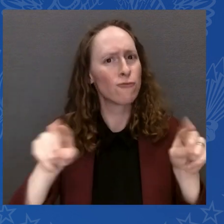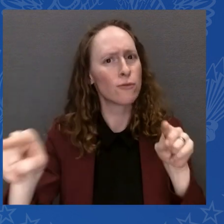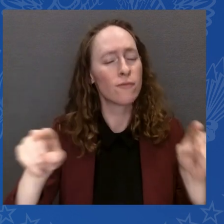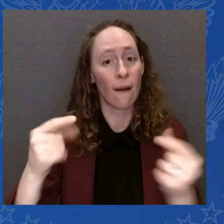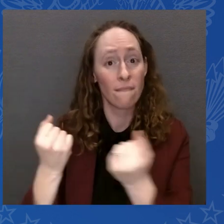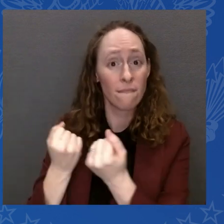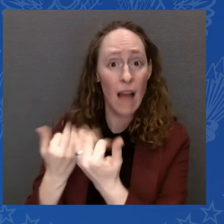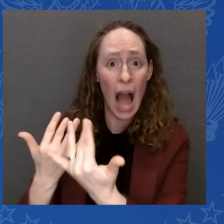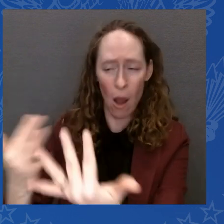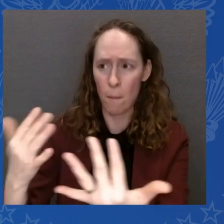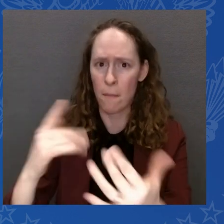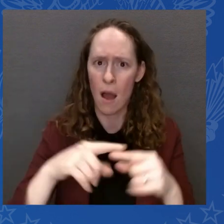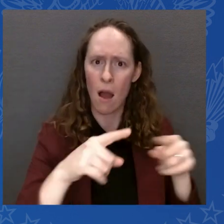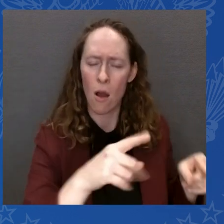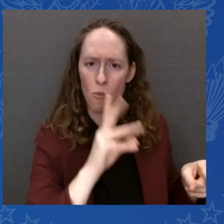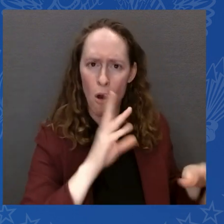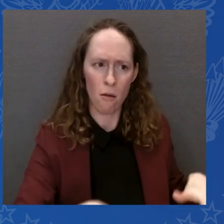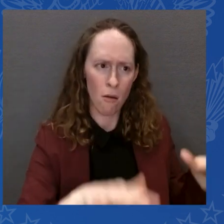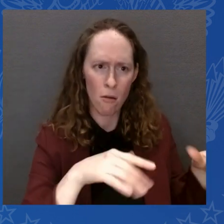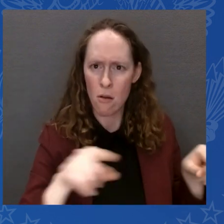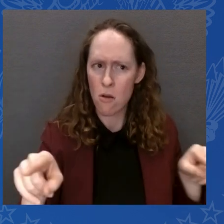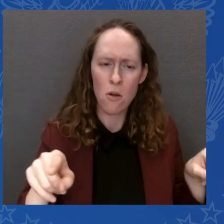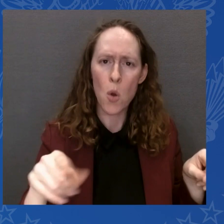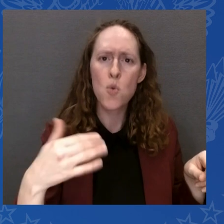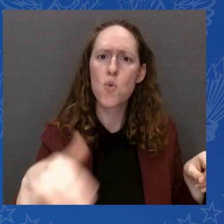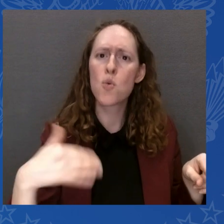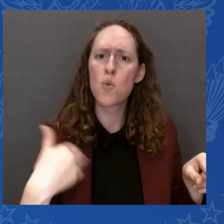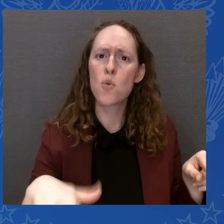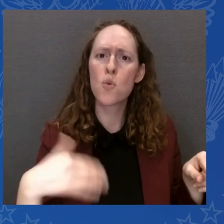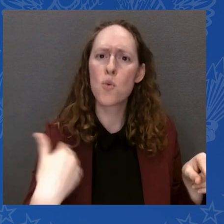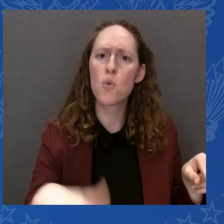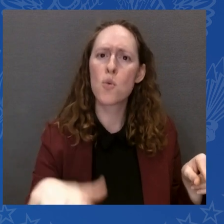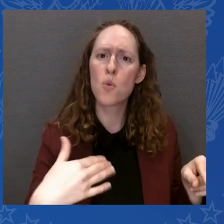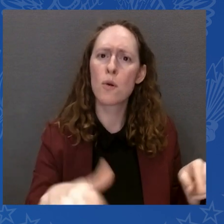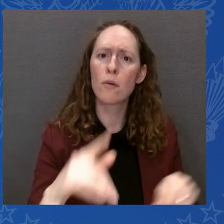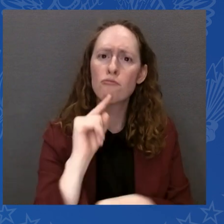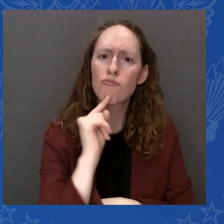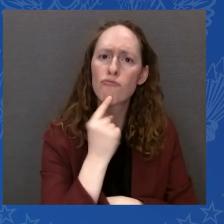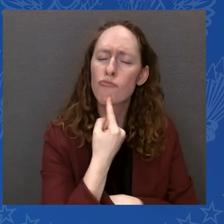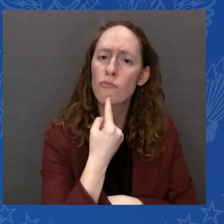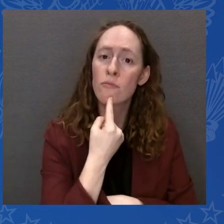you know, they got more rainfall in a single day than they get in an entire year in parts of the state.